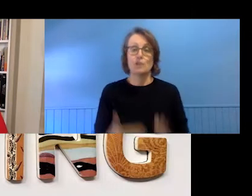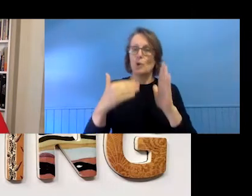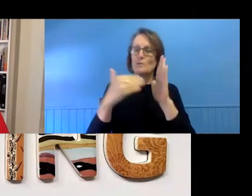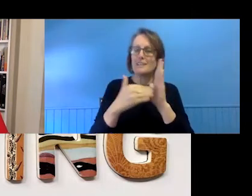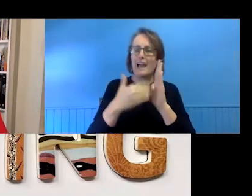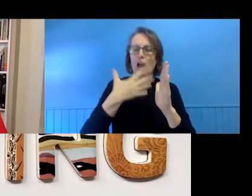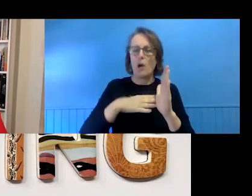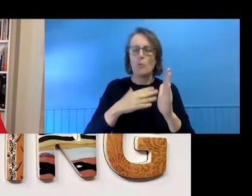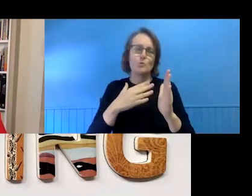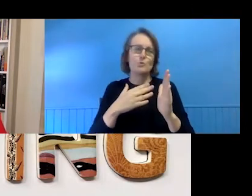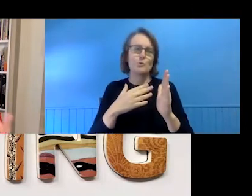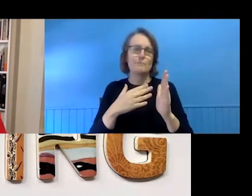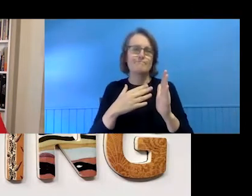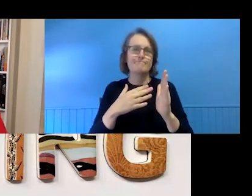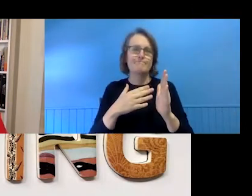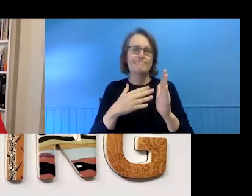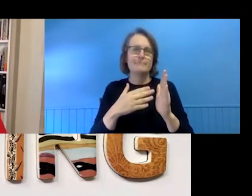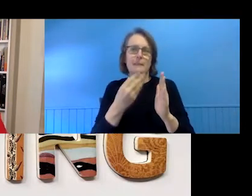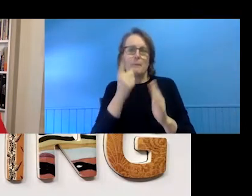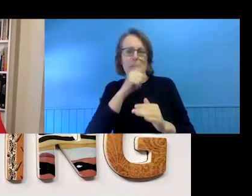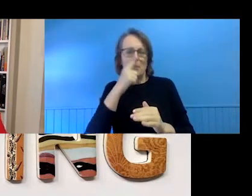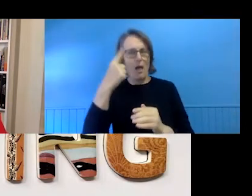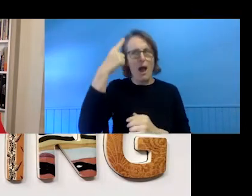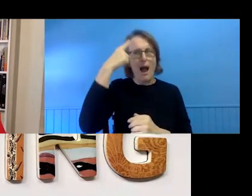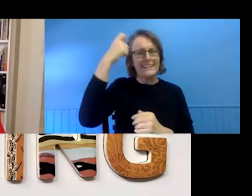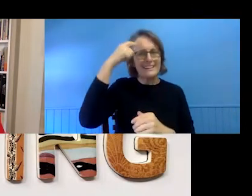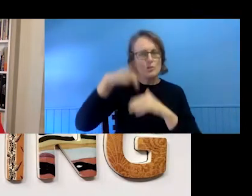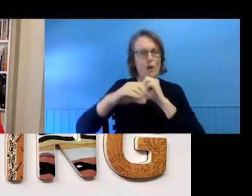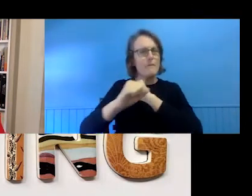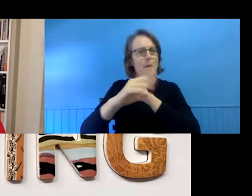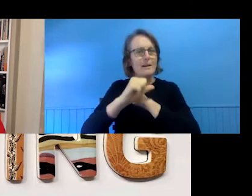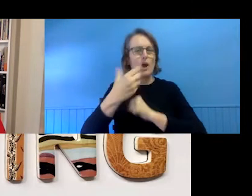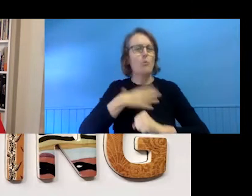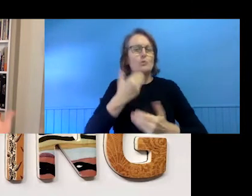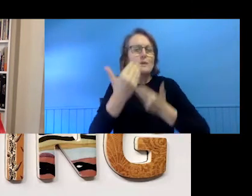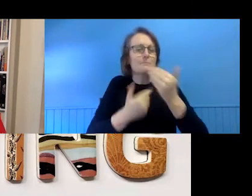some ideas about marketing before we really kick off. It might seem